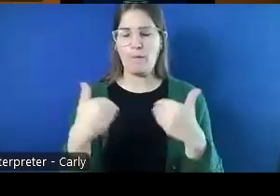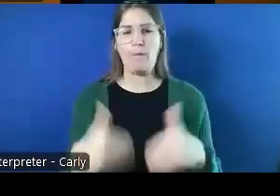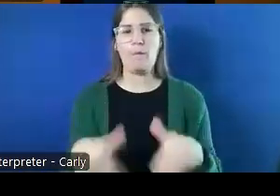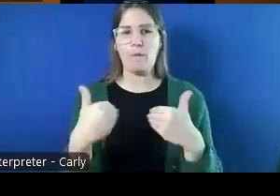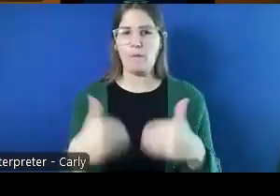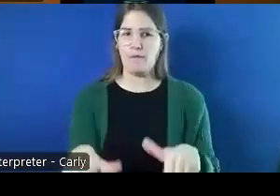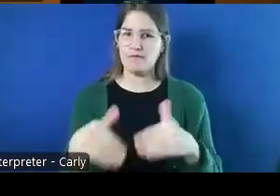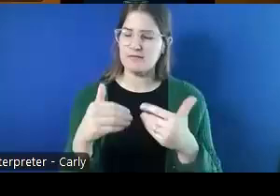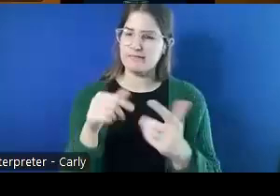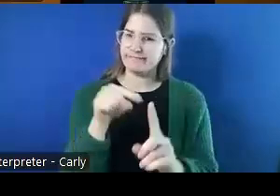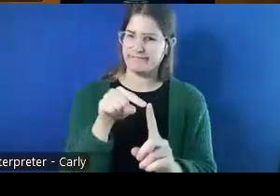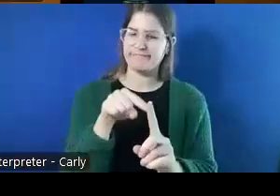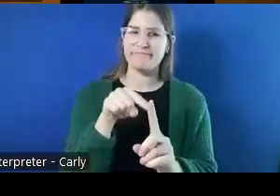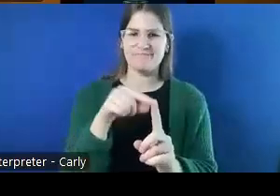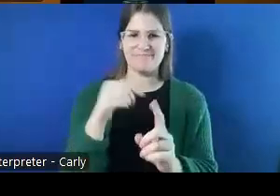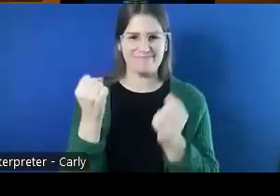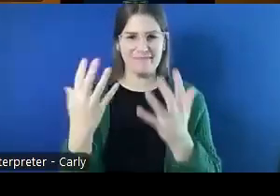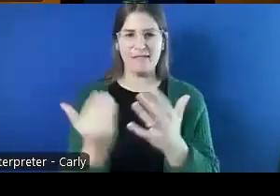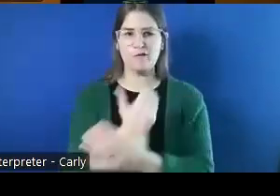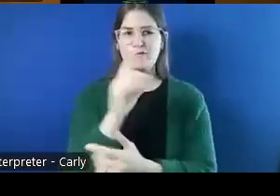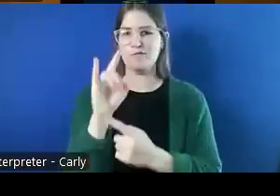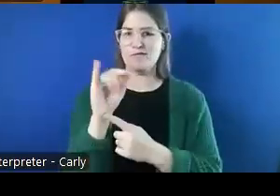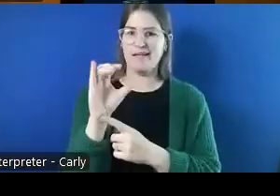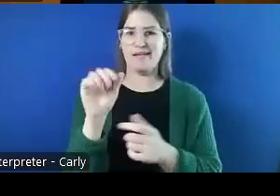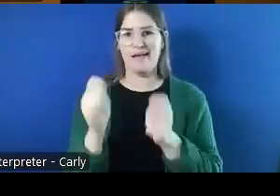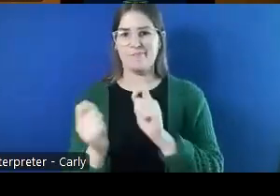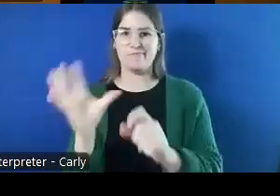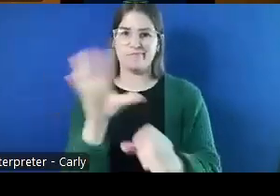adaptations and it makes a a bit of sense right if we're thinking about the diet as a unit and